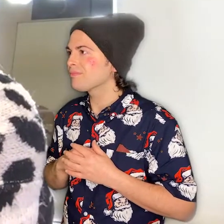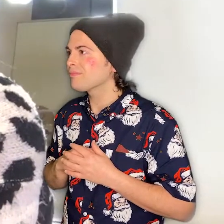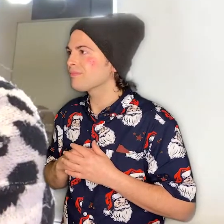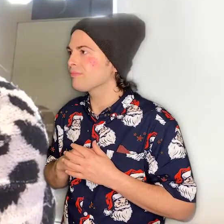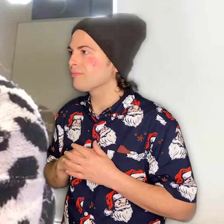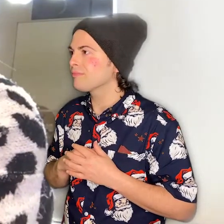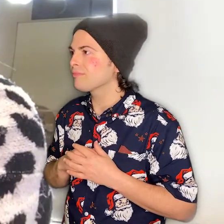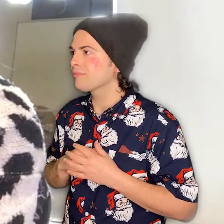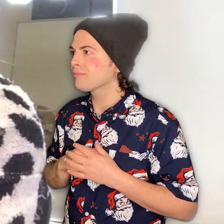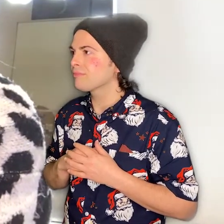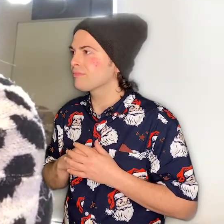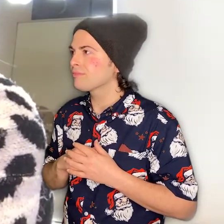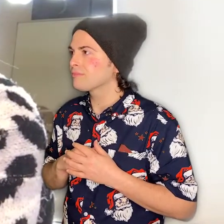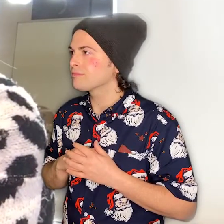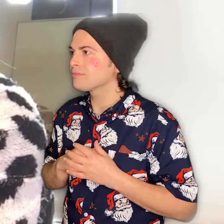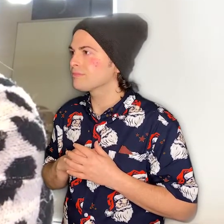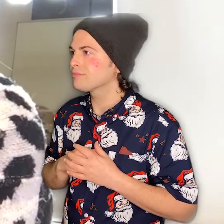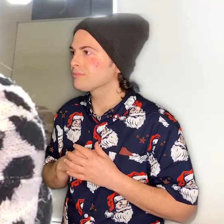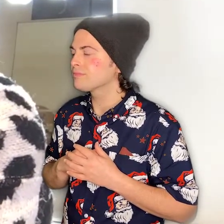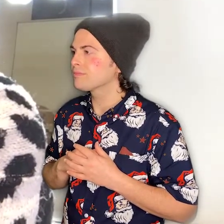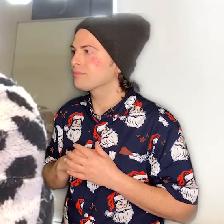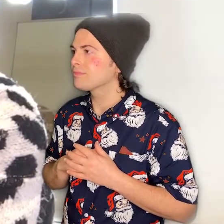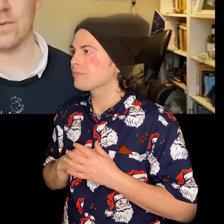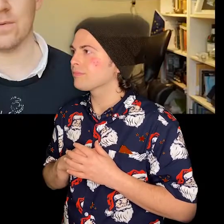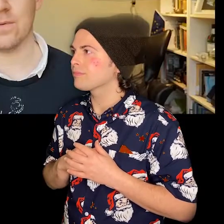your Stephen needs they sinus’ looked it. Brian – What?